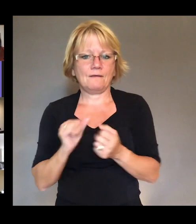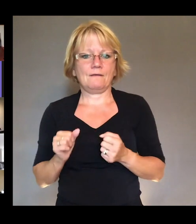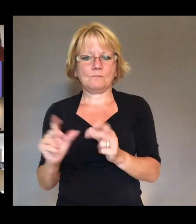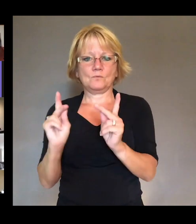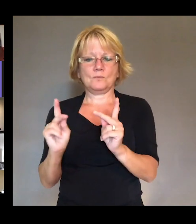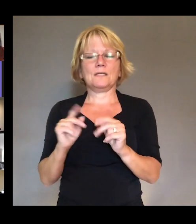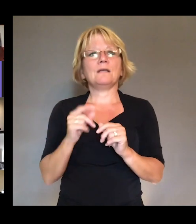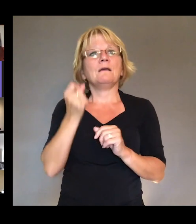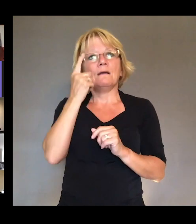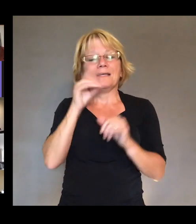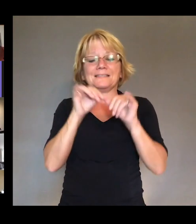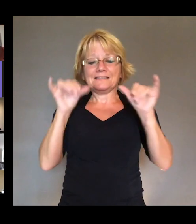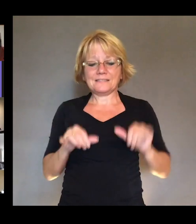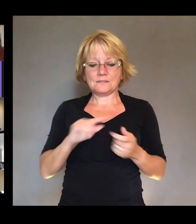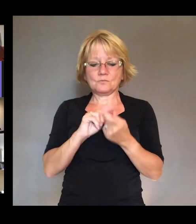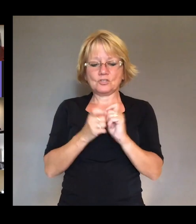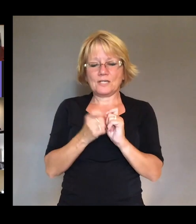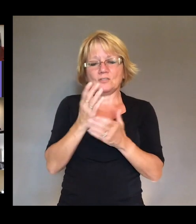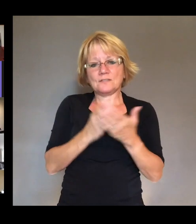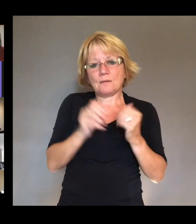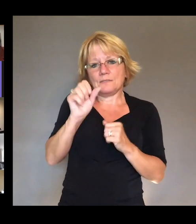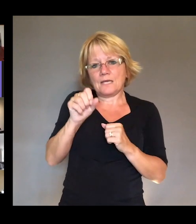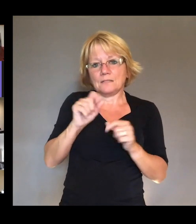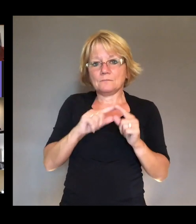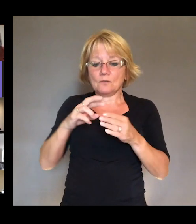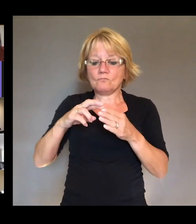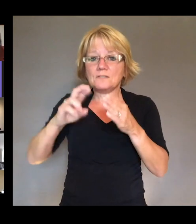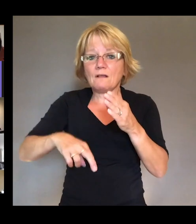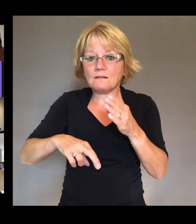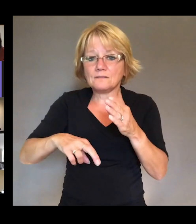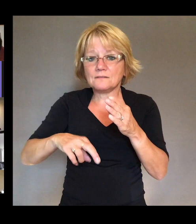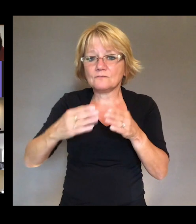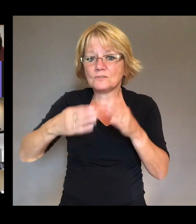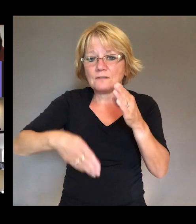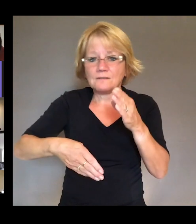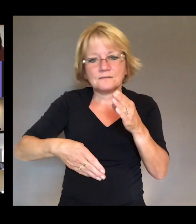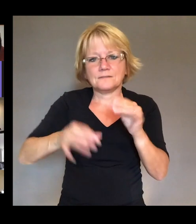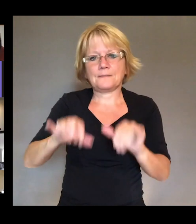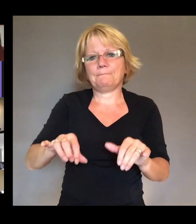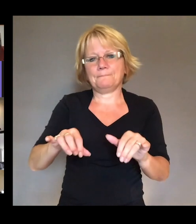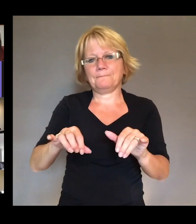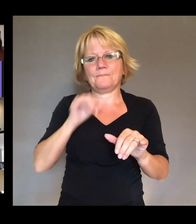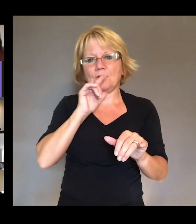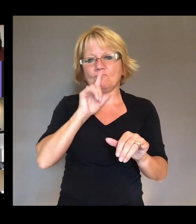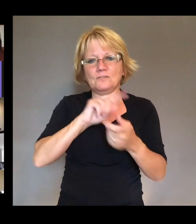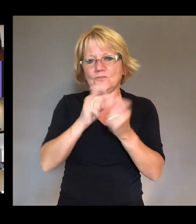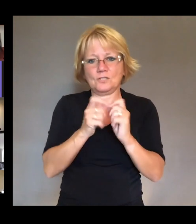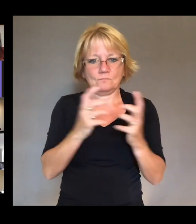although it may have changed a bit over the years, the results haven't really changed the way that they should anyway.